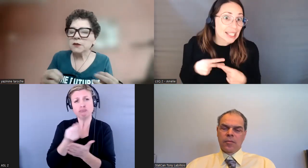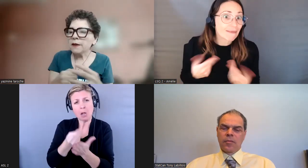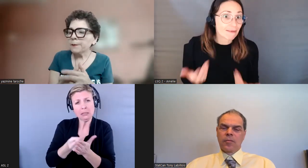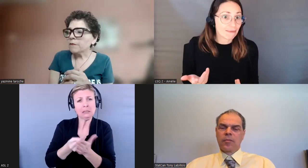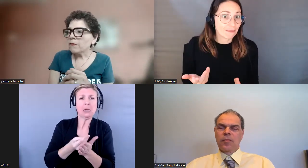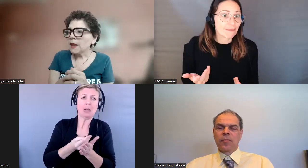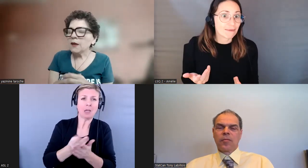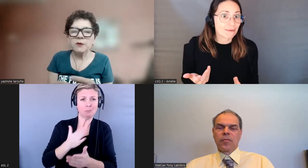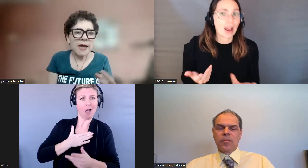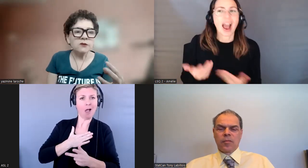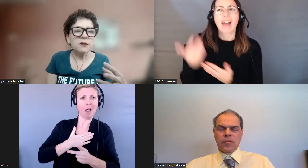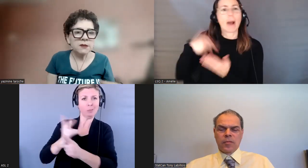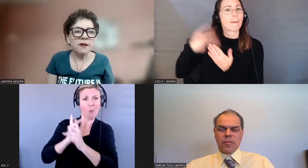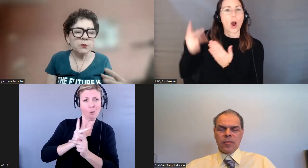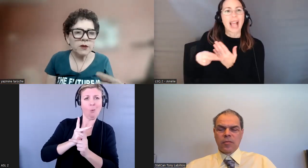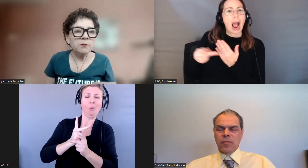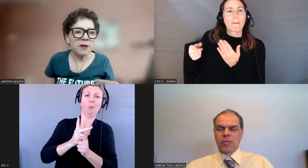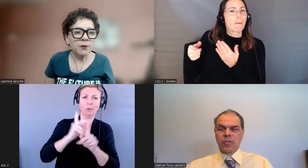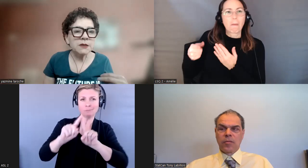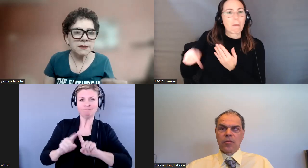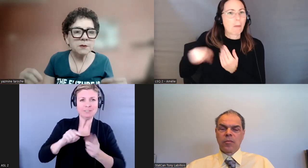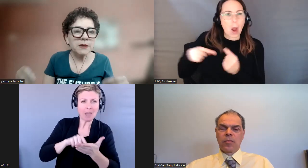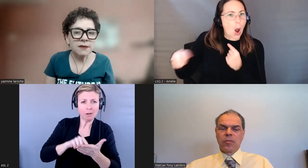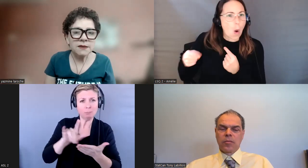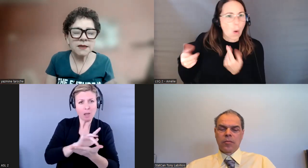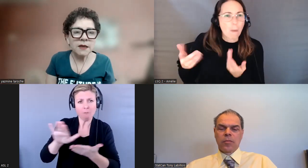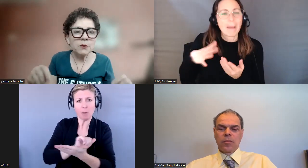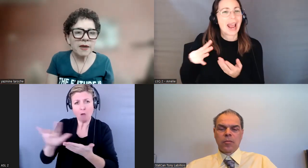time and it was actually designed to bring in people with disabilities and it would pay